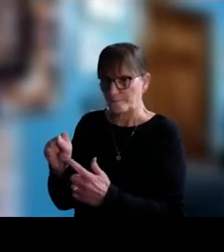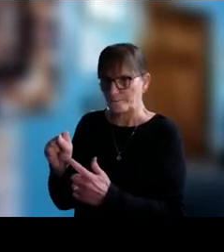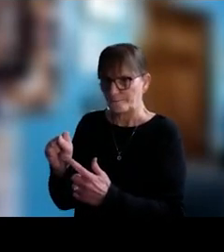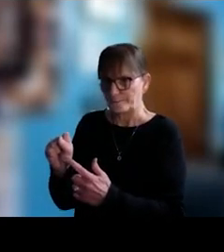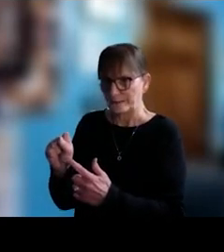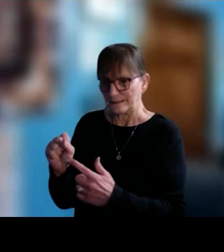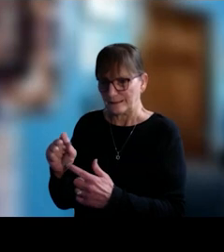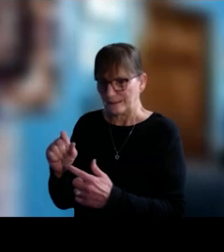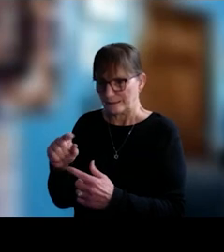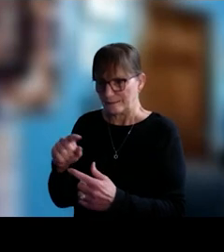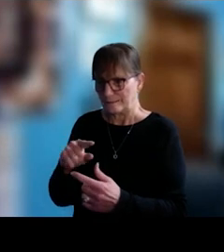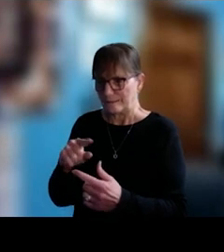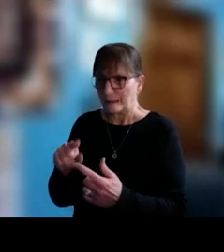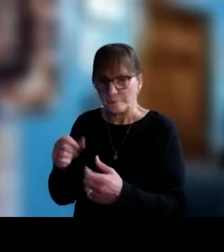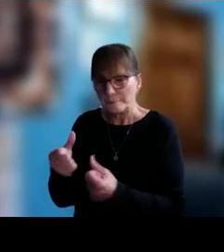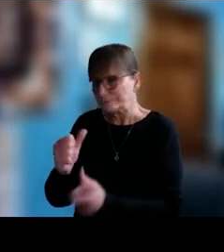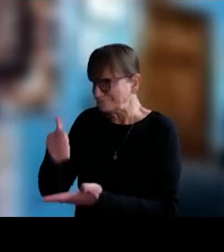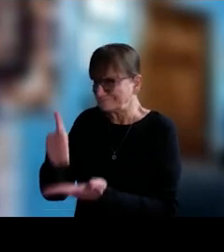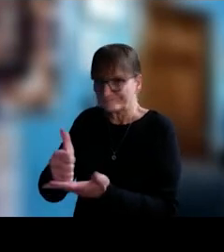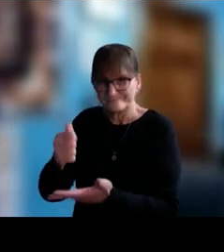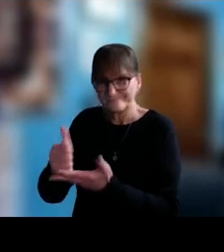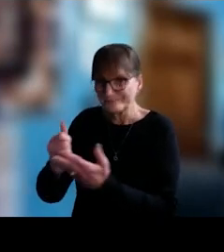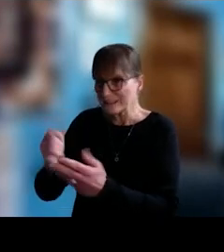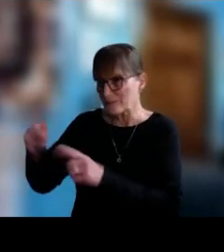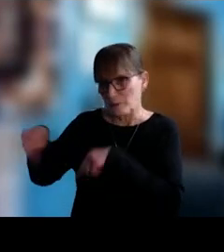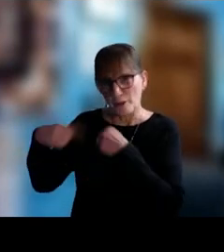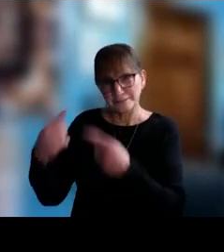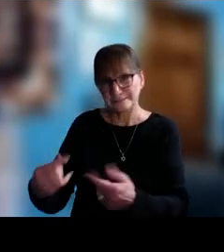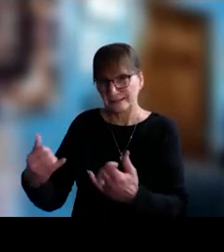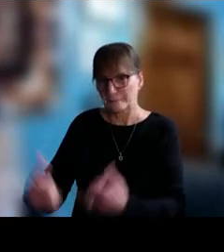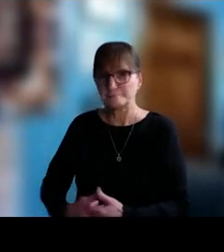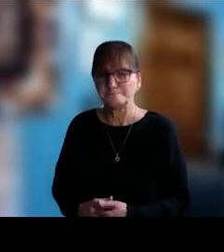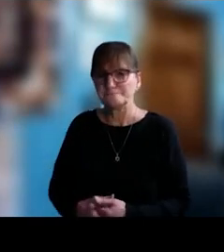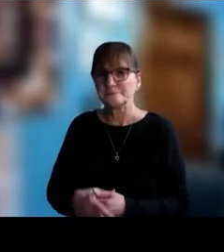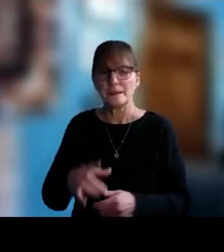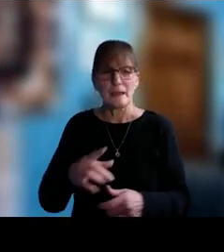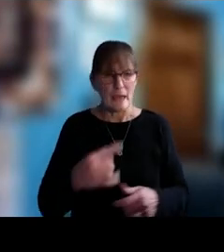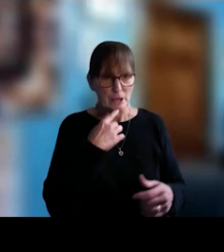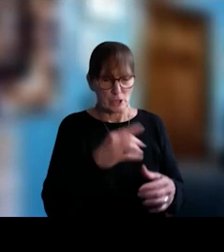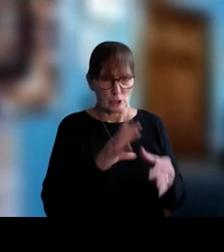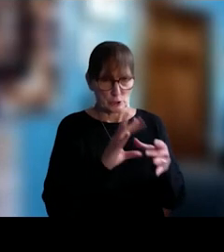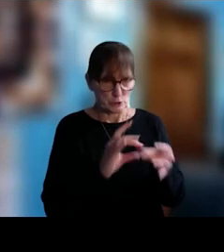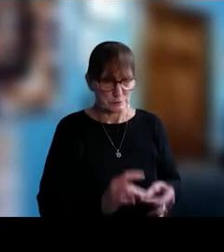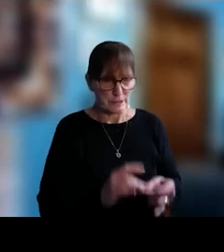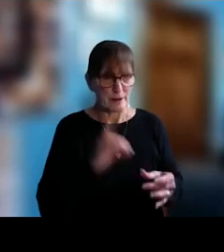It's been so helpful to me all this time. [Ashley] And you did state that, you know, you have your voucher.